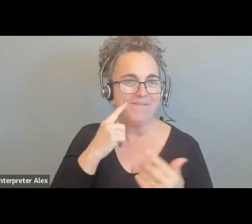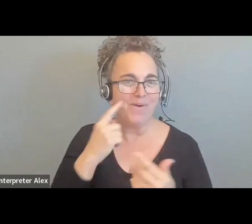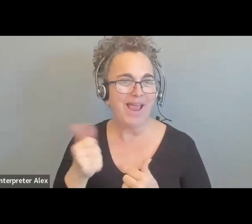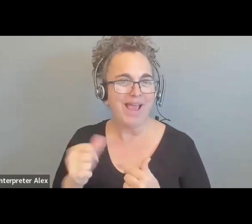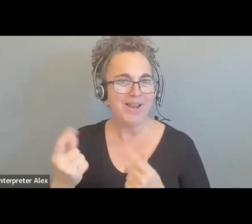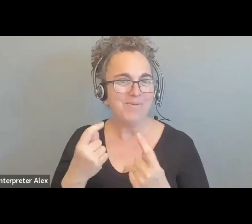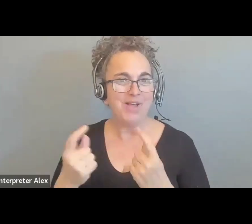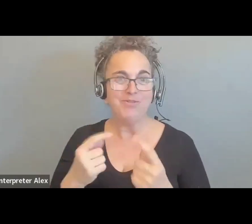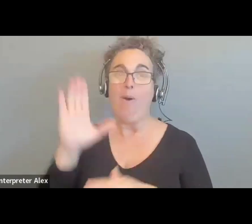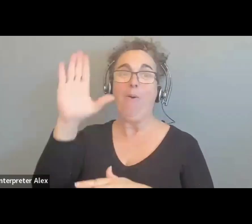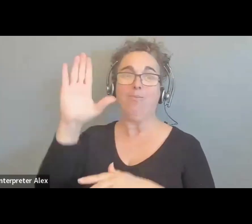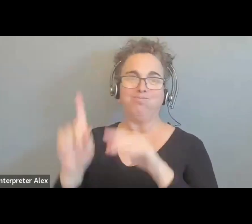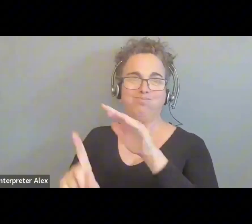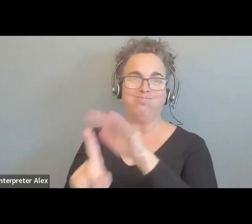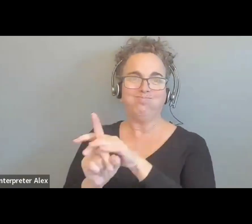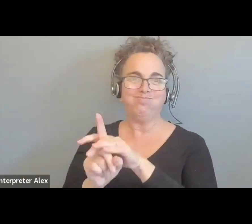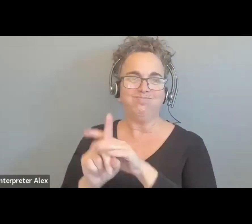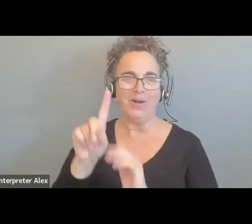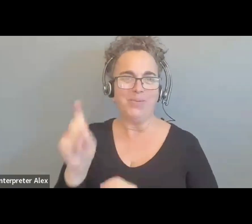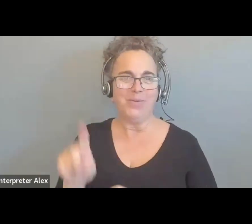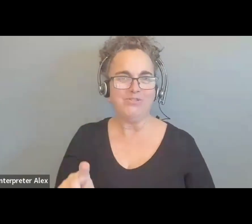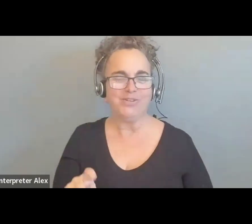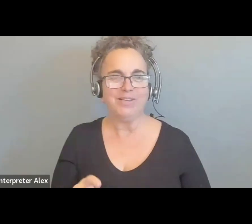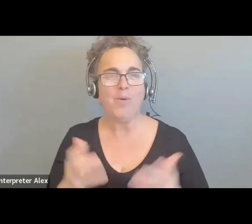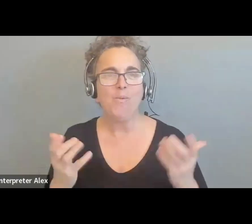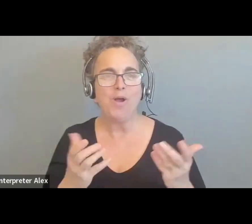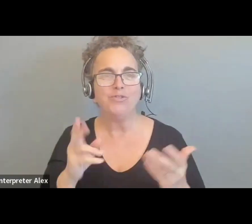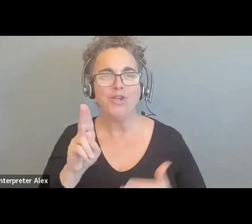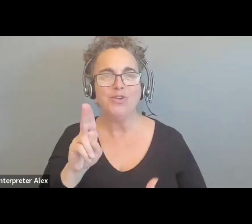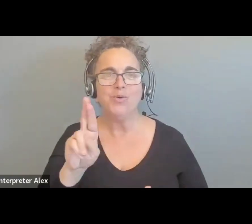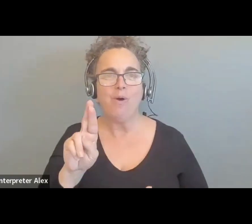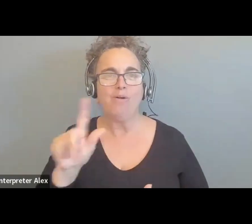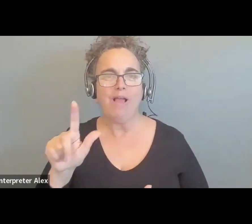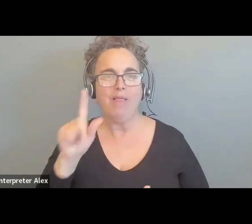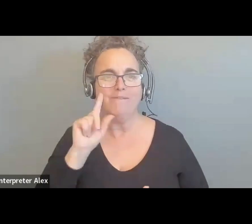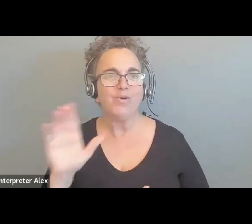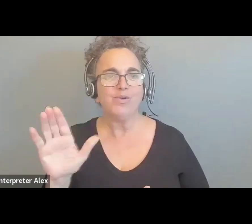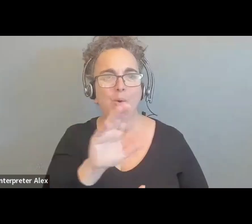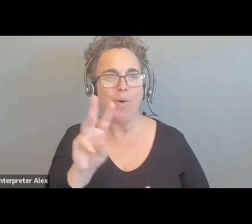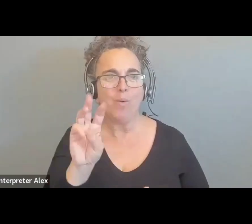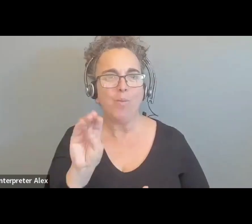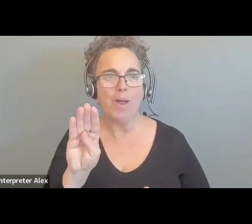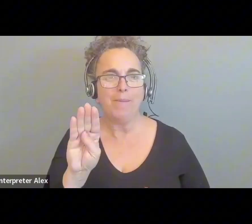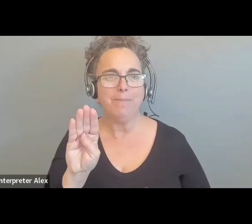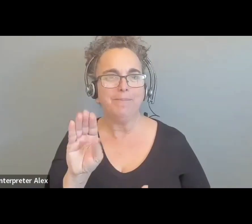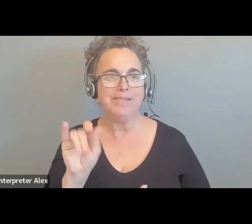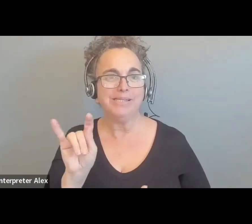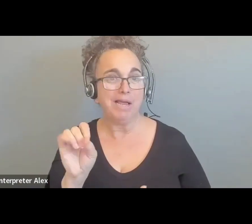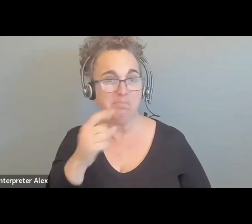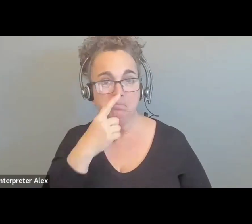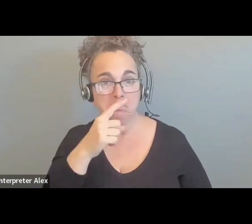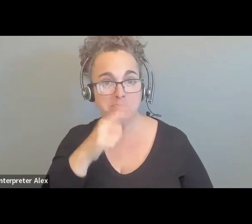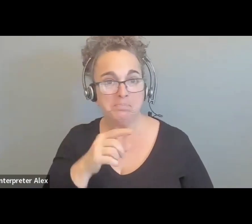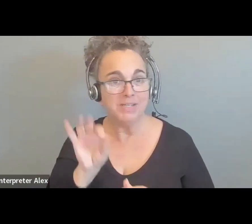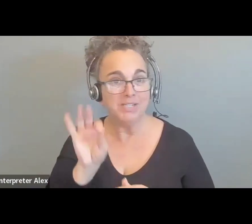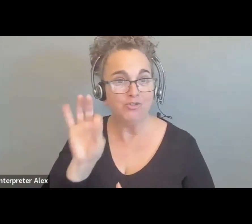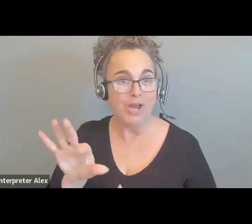Oh, someone did ask, what is the URL for your website, if that's something you can share, we can drop that in the chat.